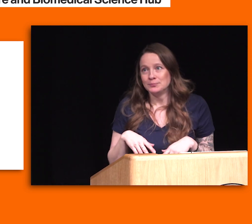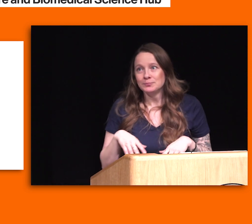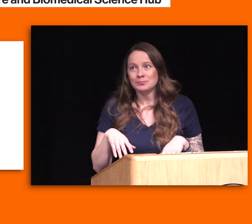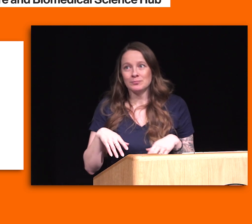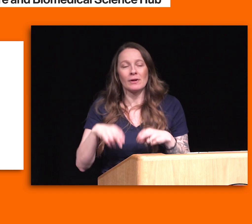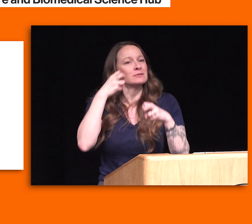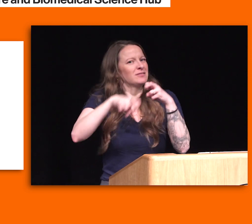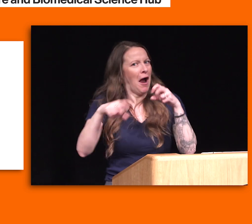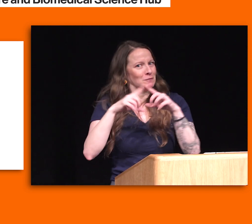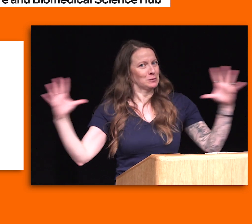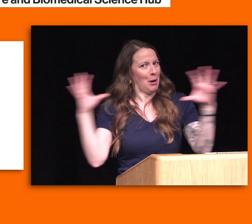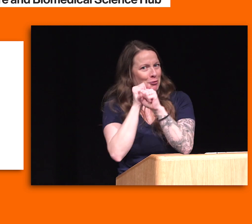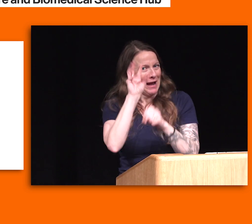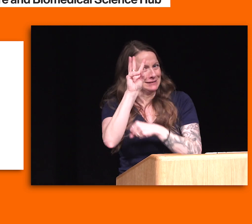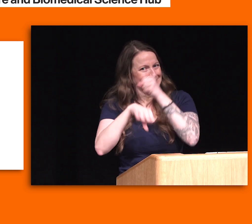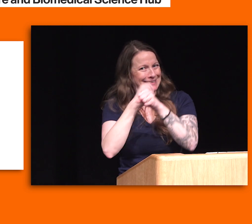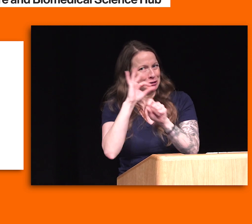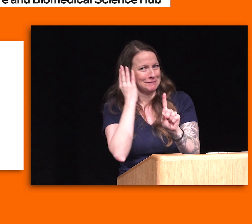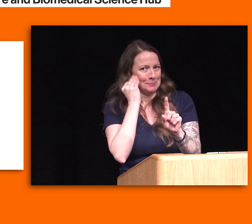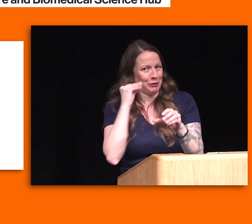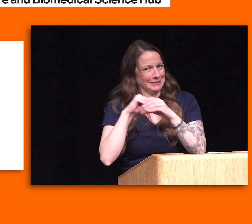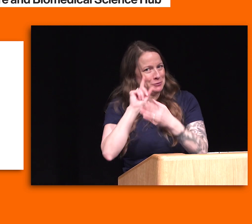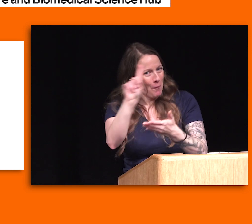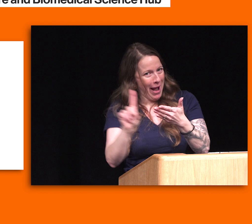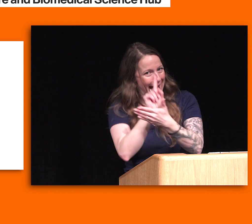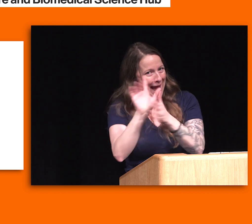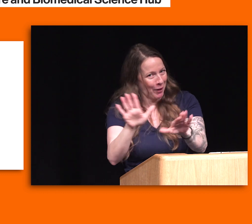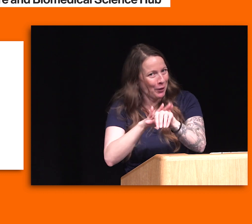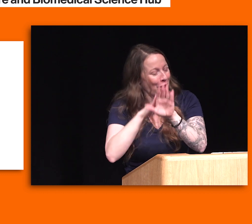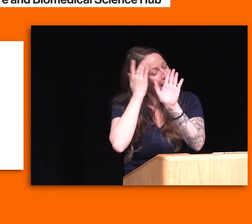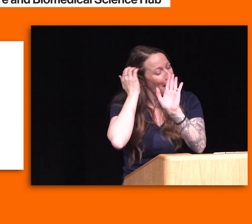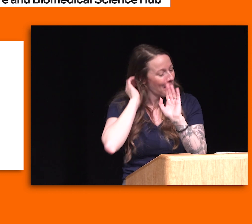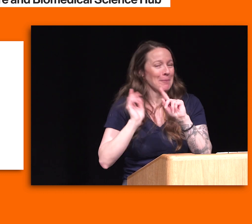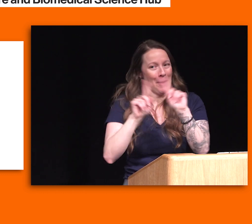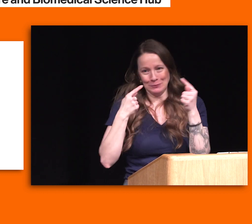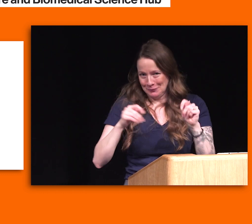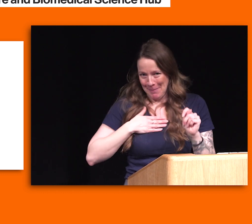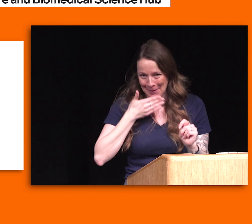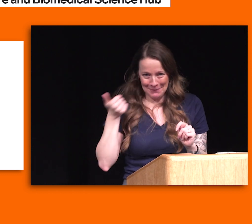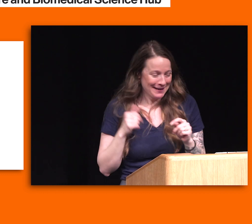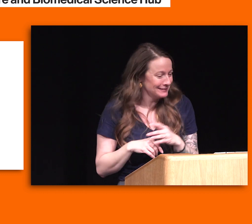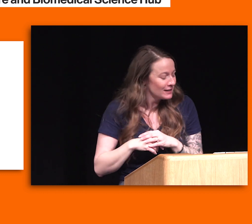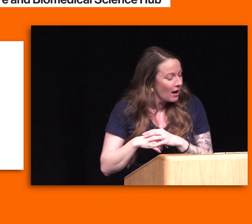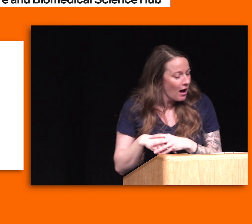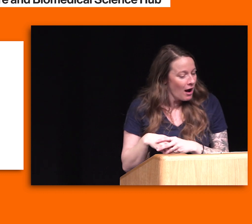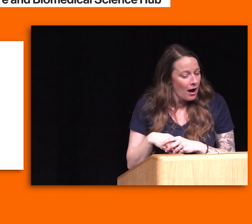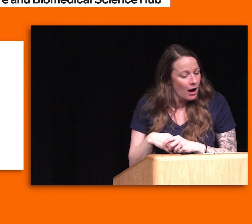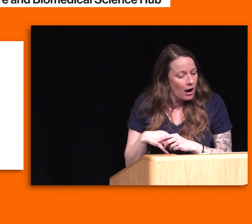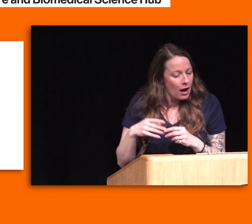Whoo! It's tough to summarize 6 years of experience in one hour, but I'm going to try my best.